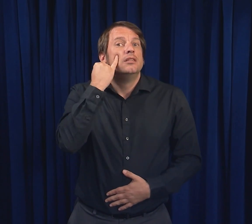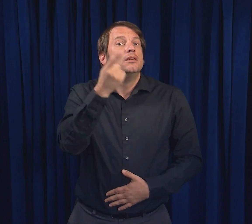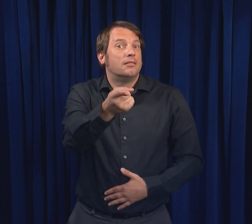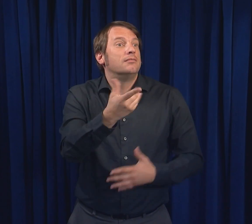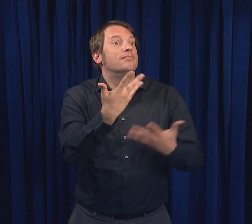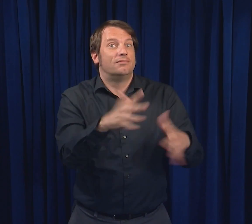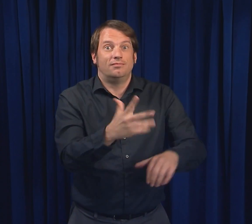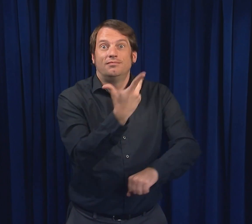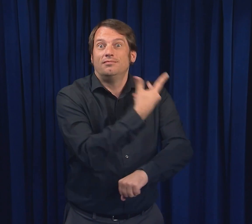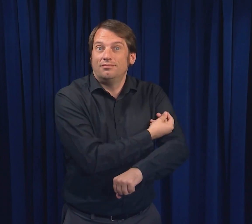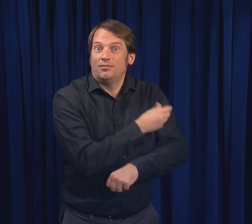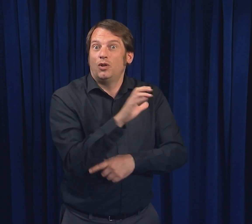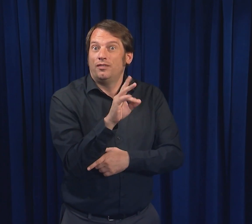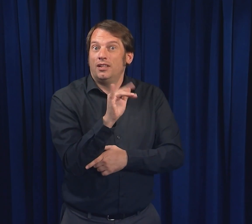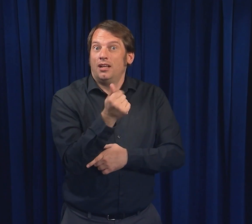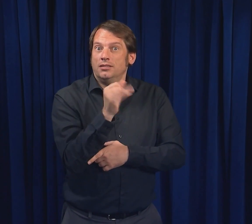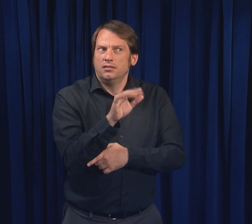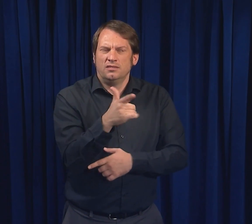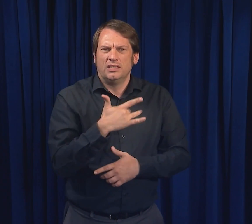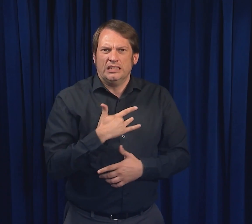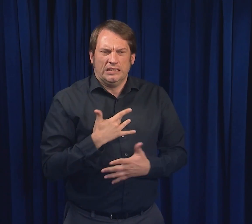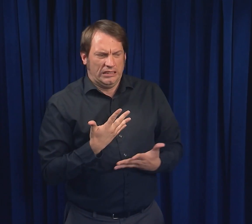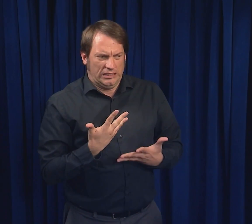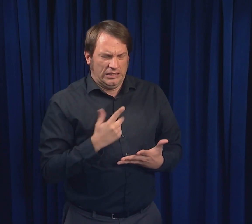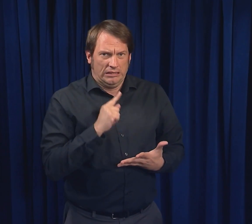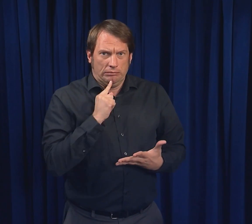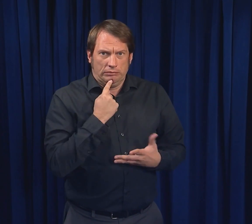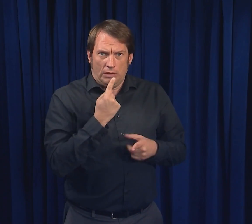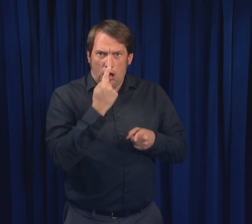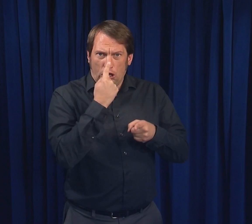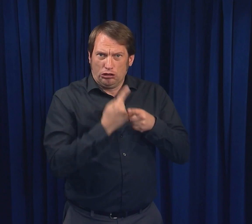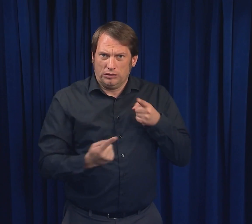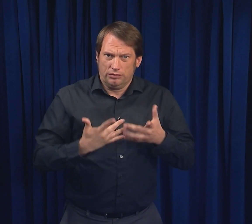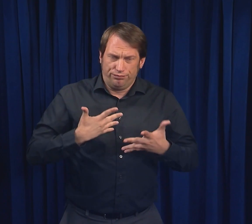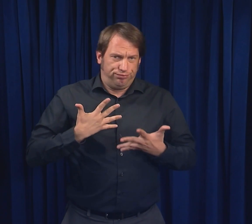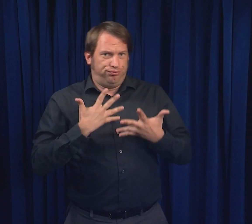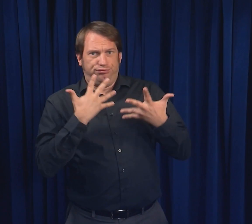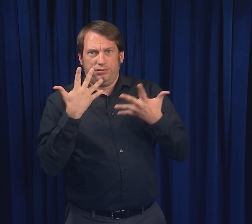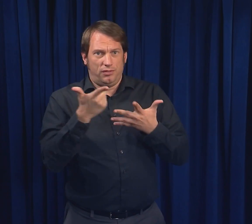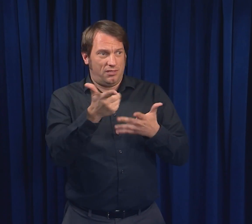If you get a Covid-19 vaccine and you think you might be having a severe allergic reaction